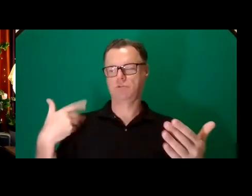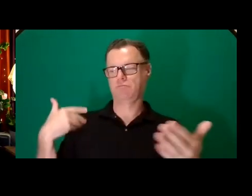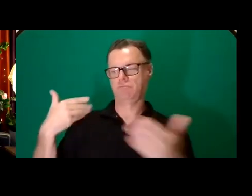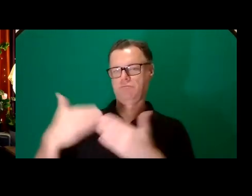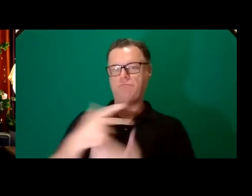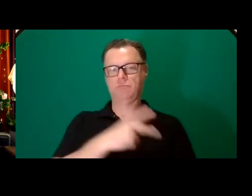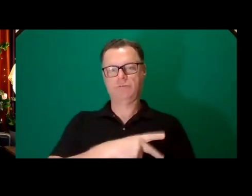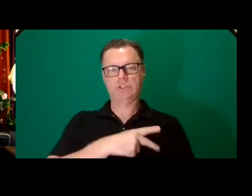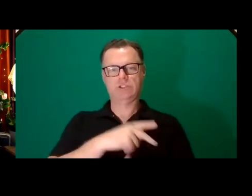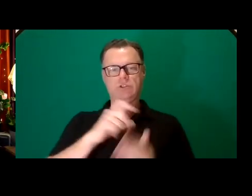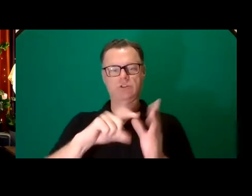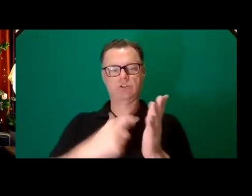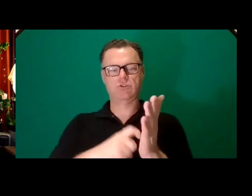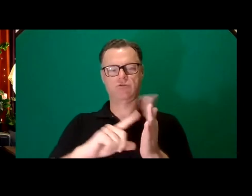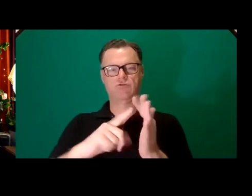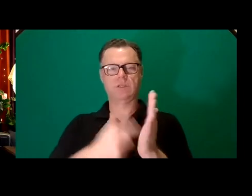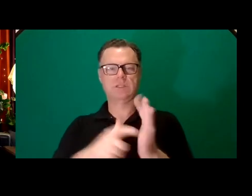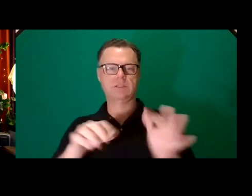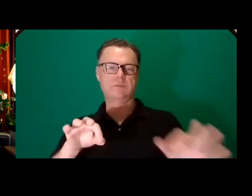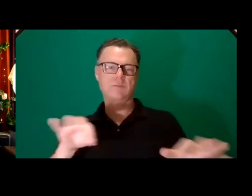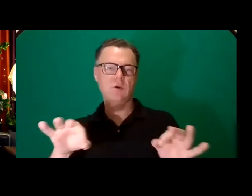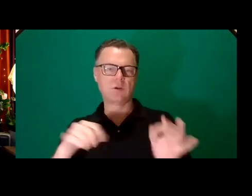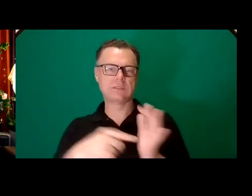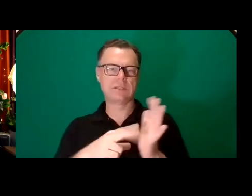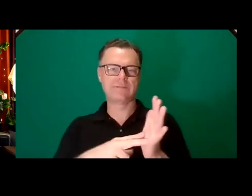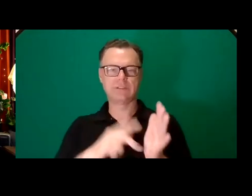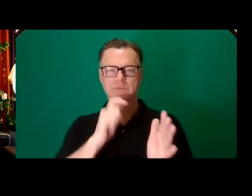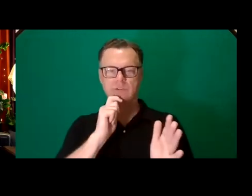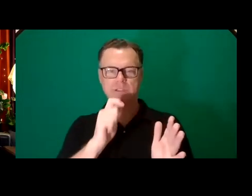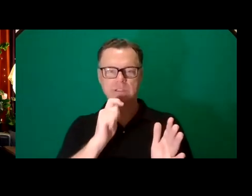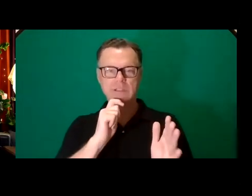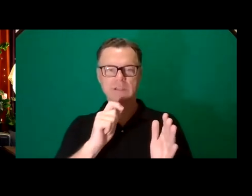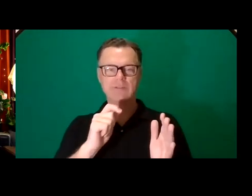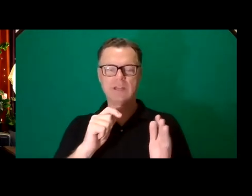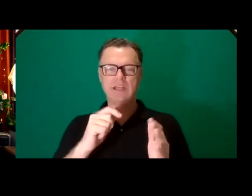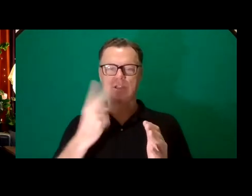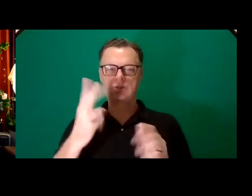Like it's almost like being two people at the same time, I imagine.